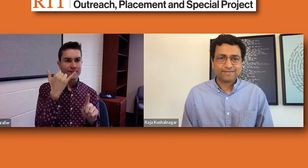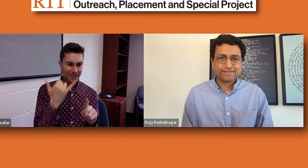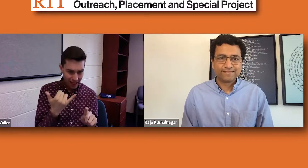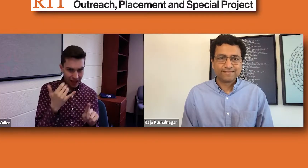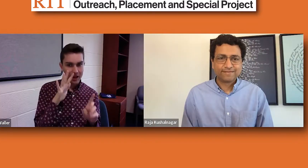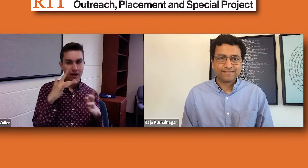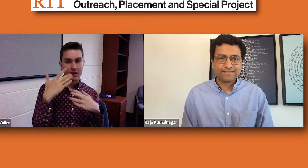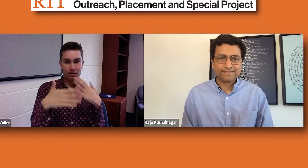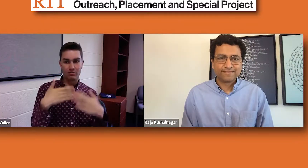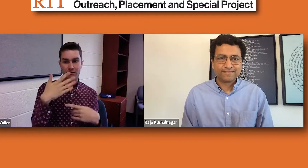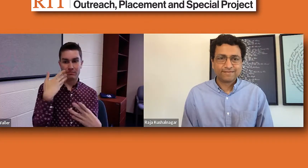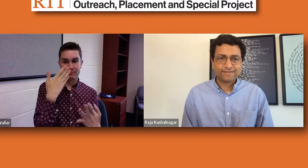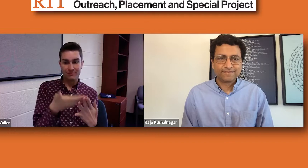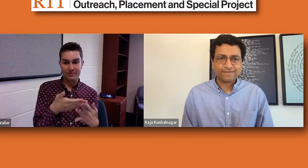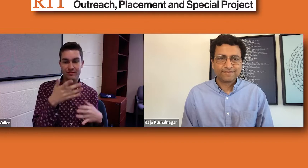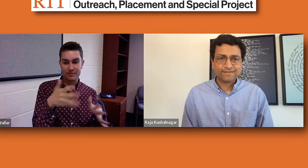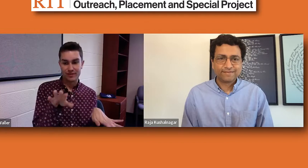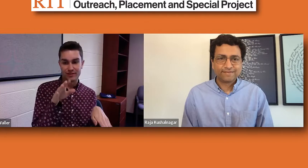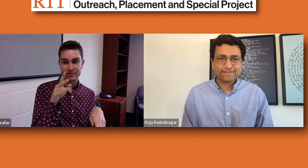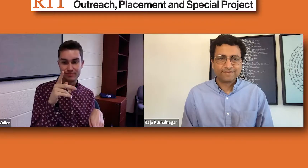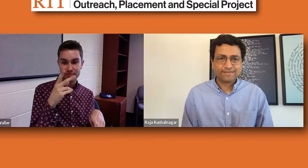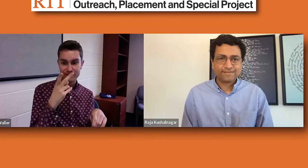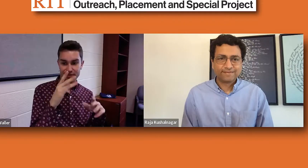So now